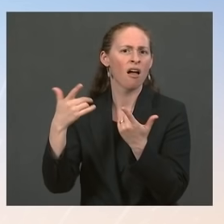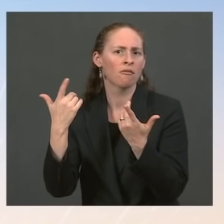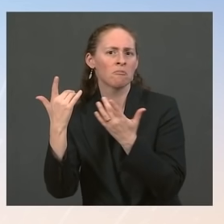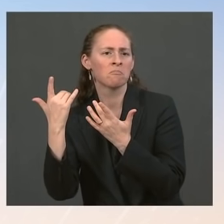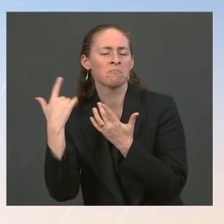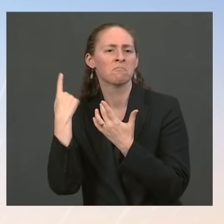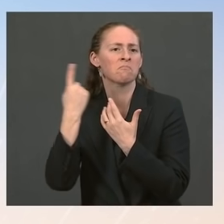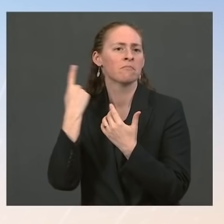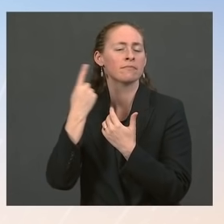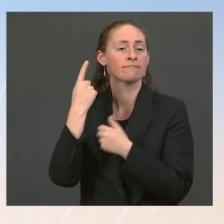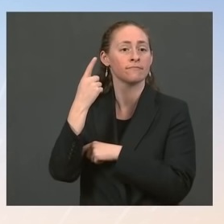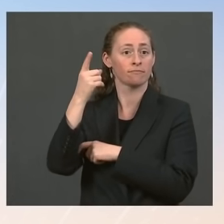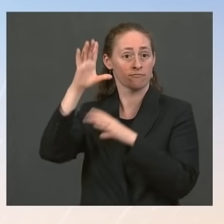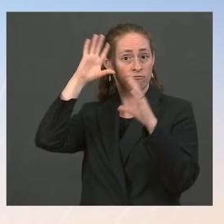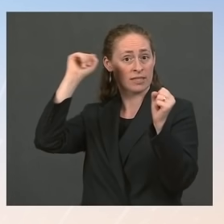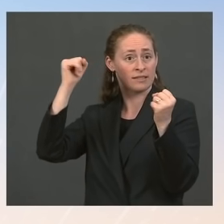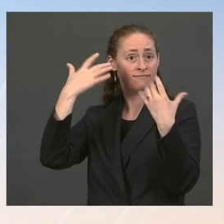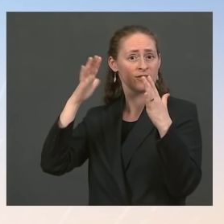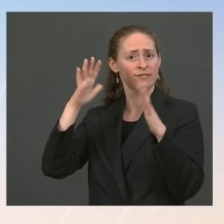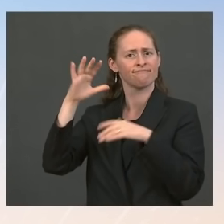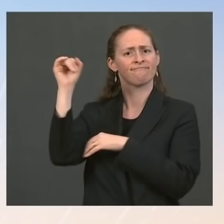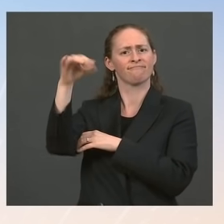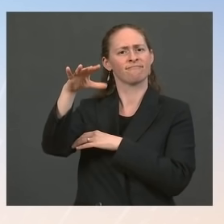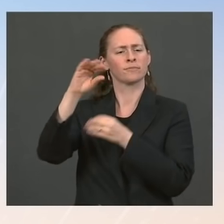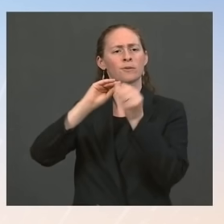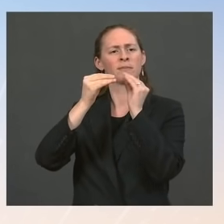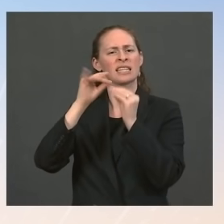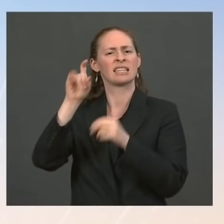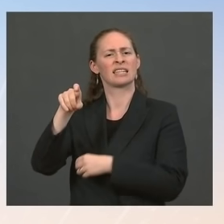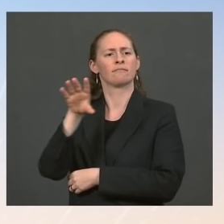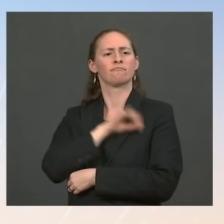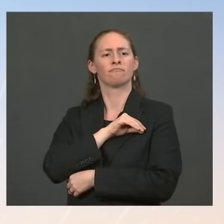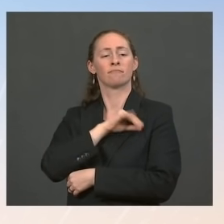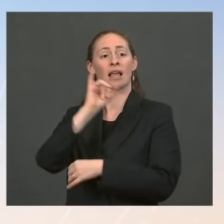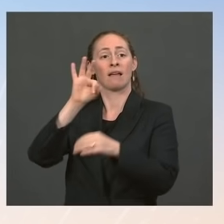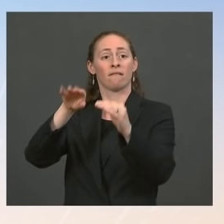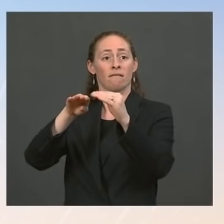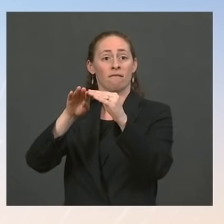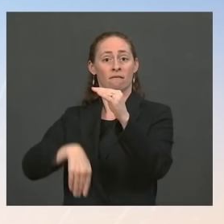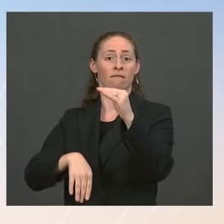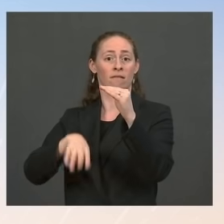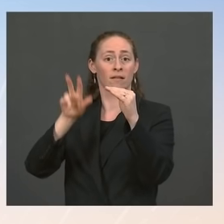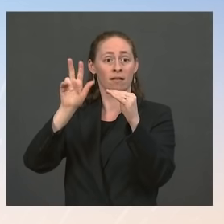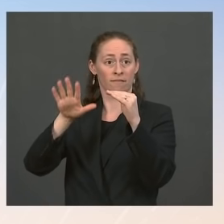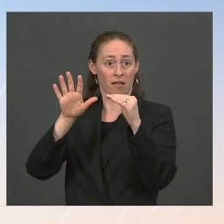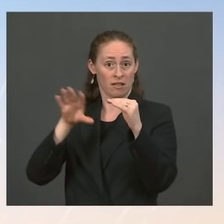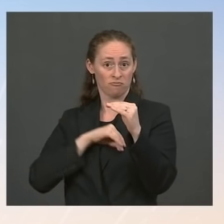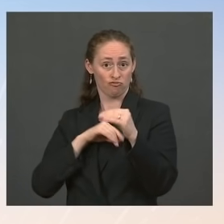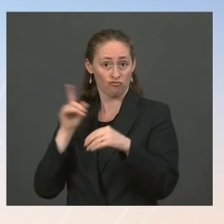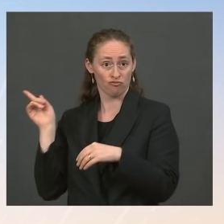that he would accept that's less than $3.5 trillion? Ms. Psaki: The President always knew it would be a compromise.